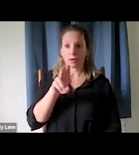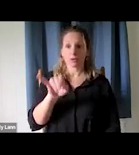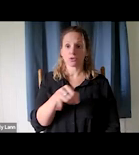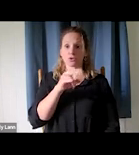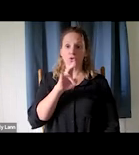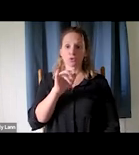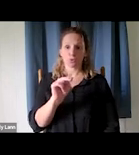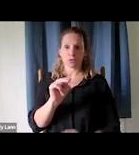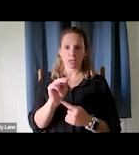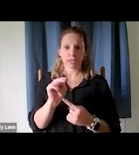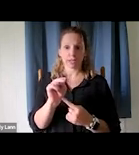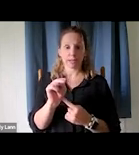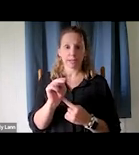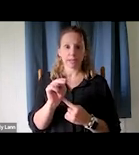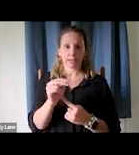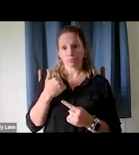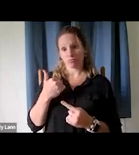and he is a younger adult